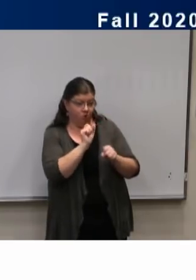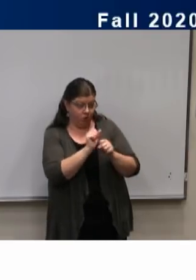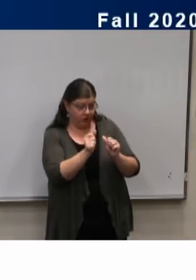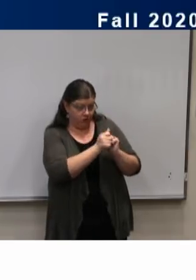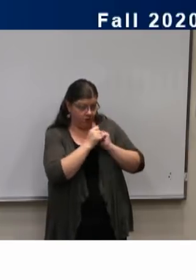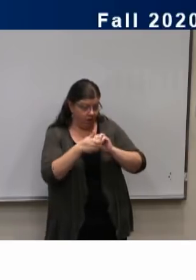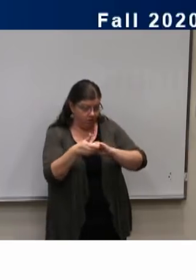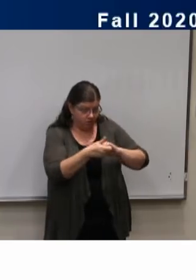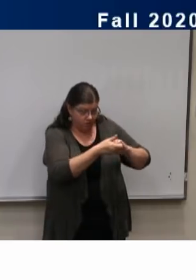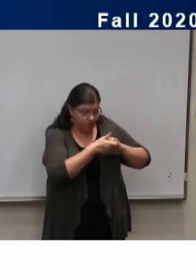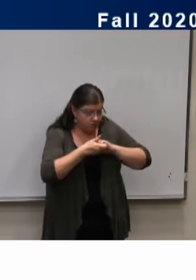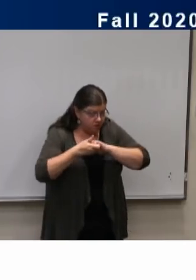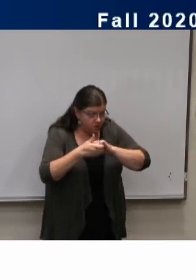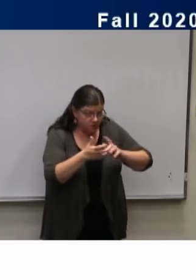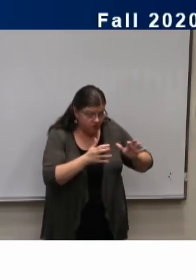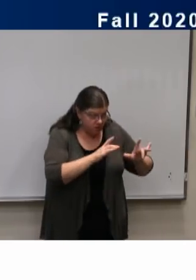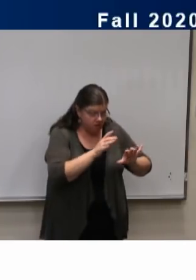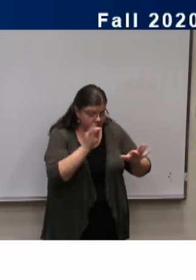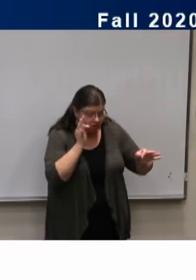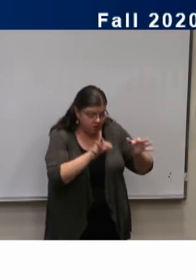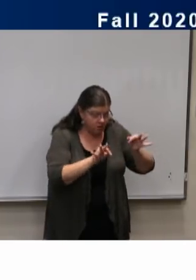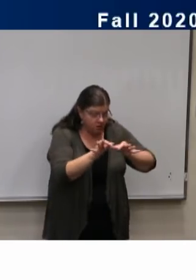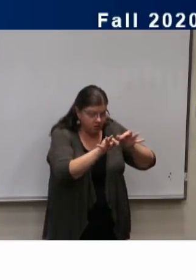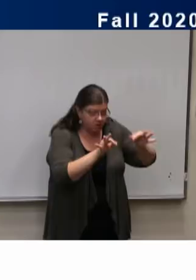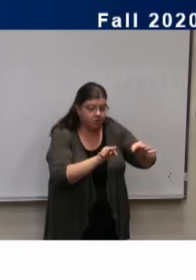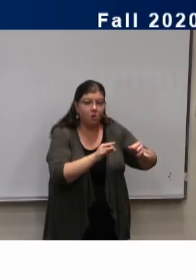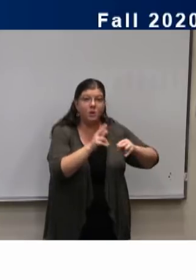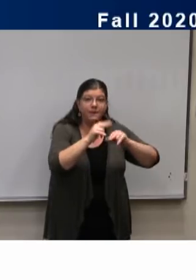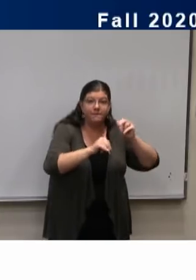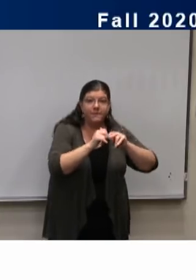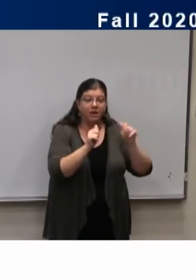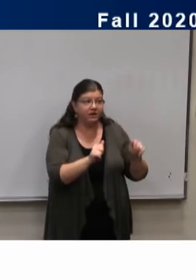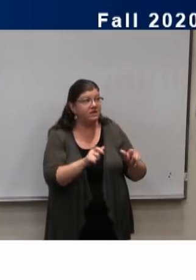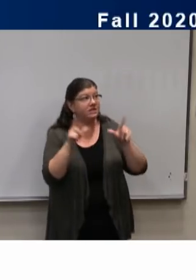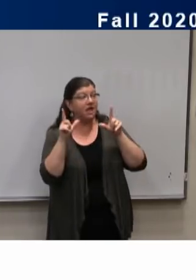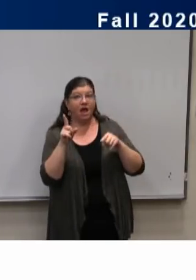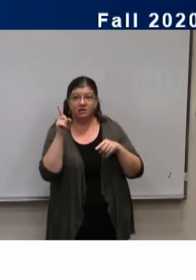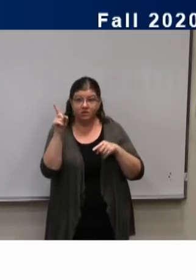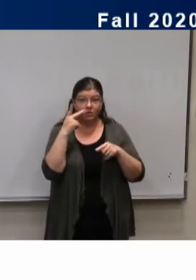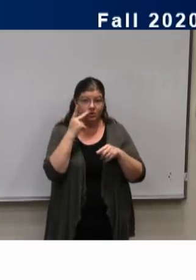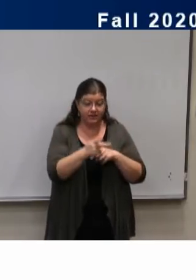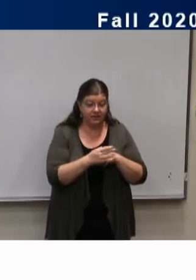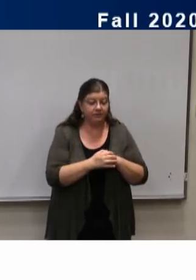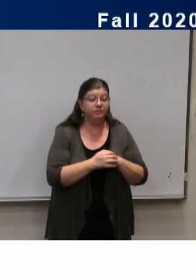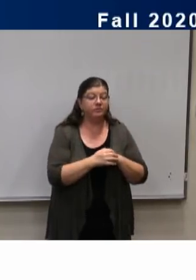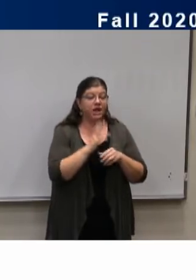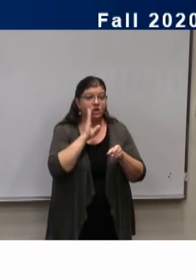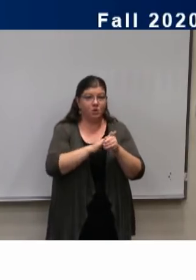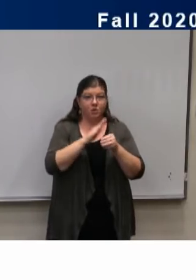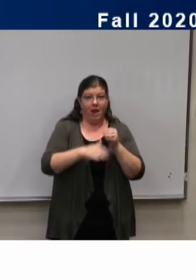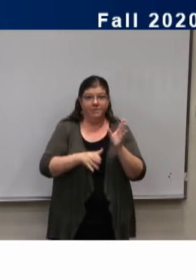literally we built the, the slide deck as, as we wrapped up the meeting yesterday.